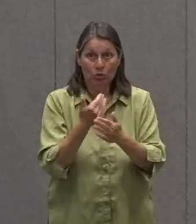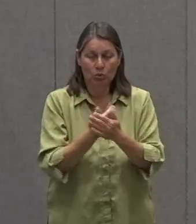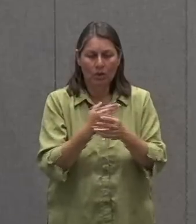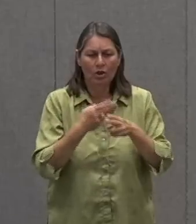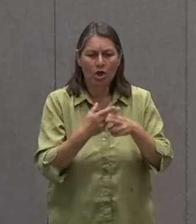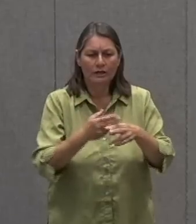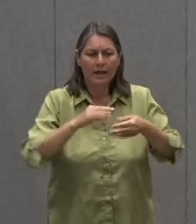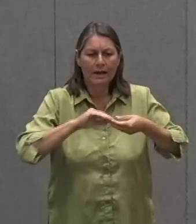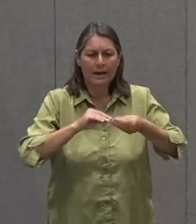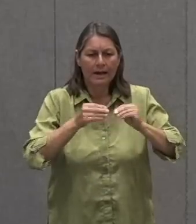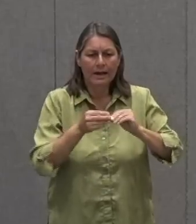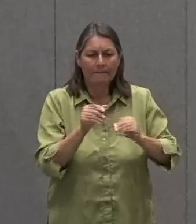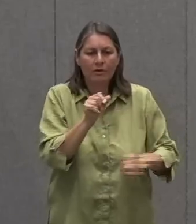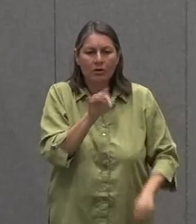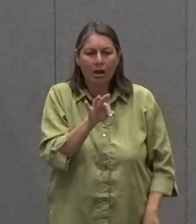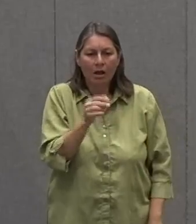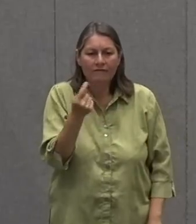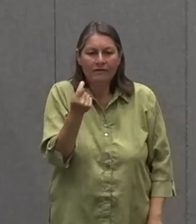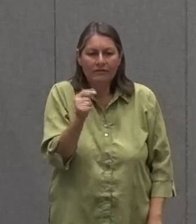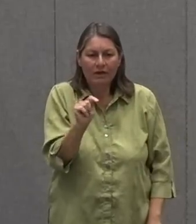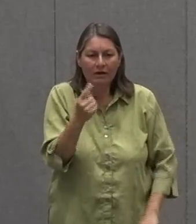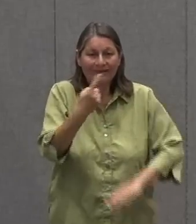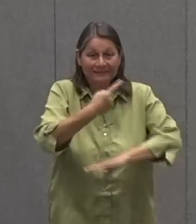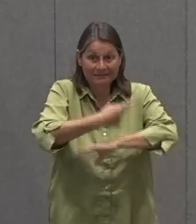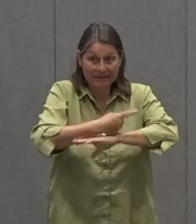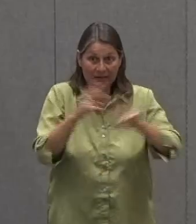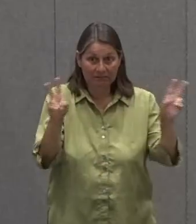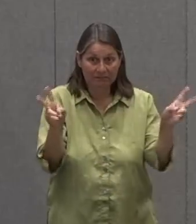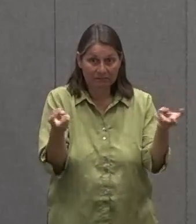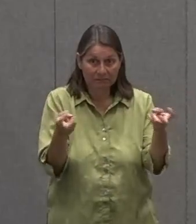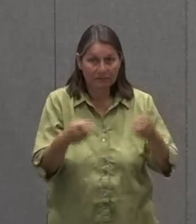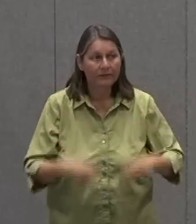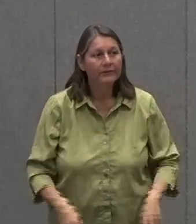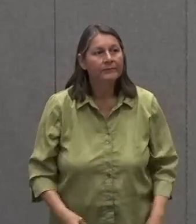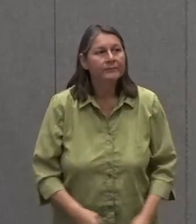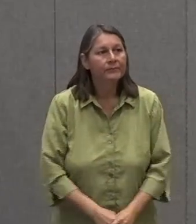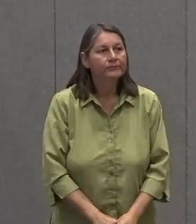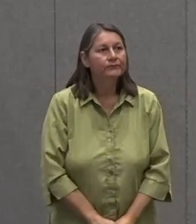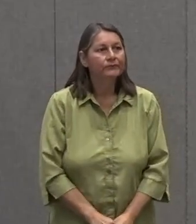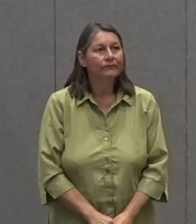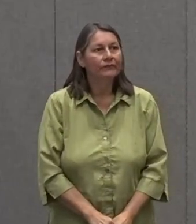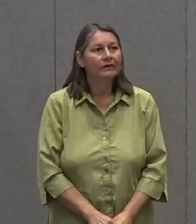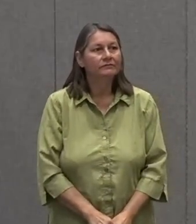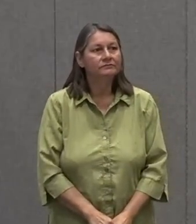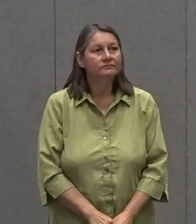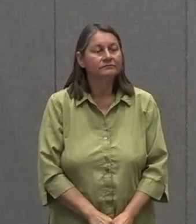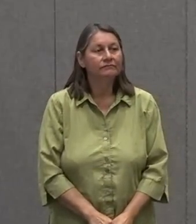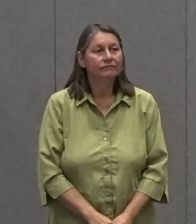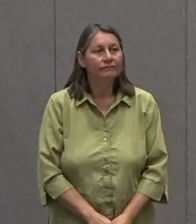so she's gonna work you you on that. Let me go ahead and get some things in place really quick.